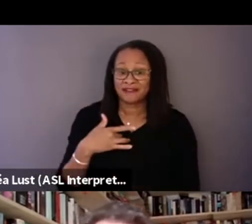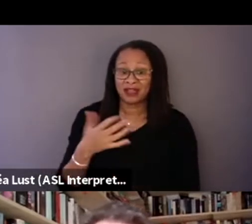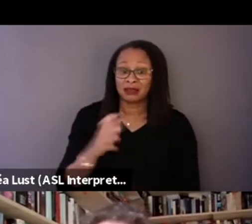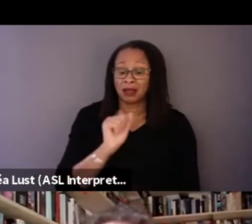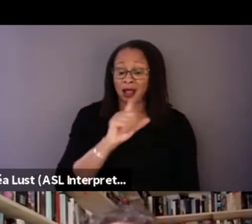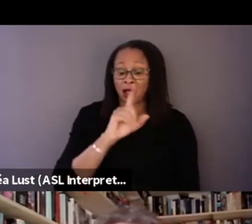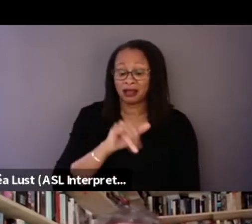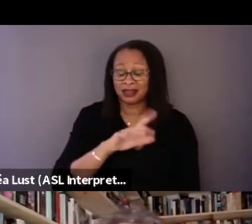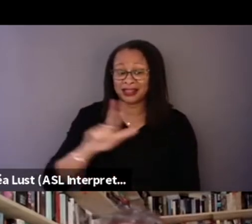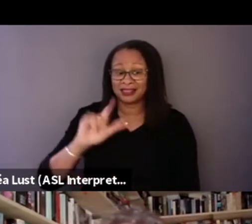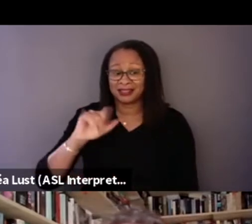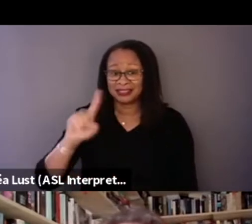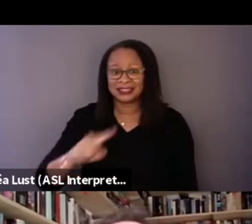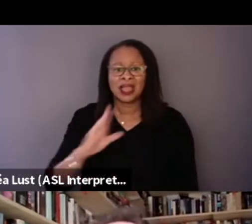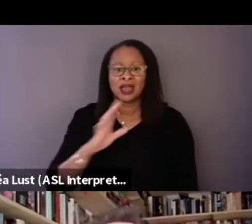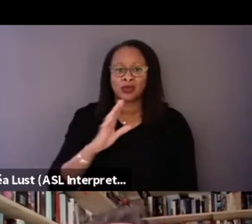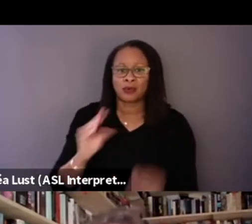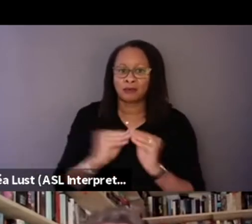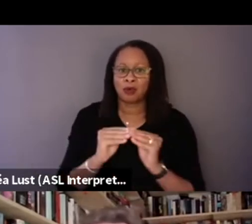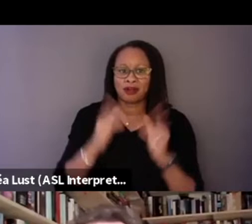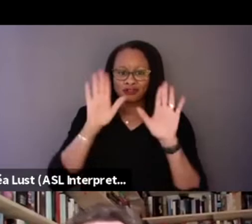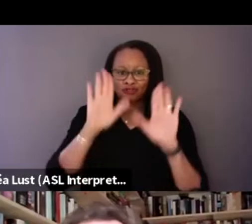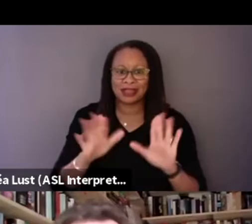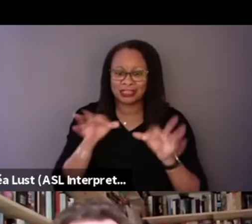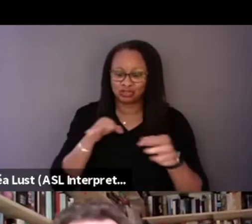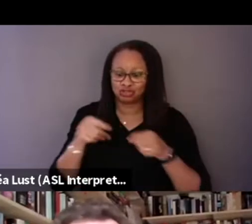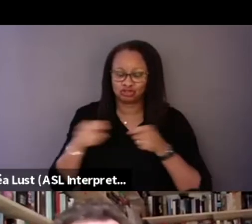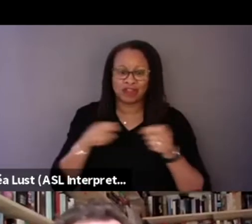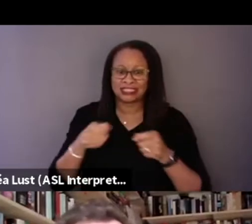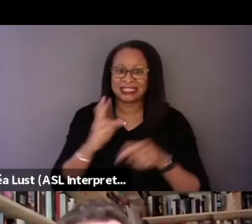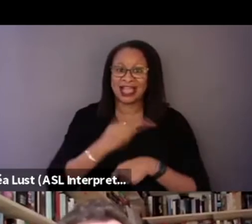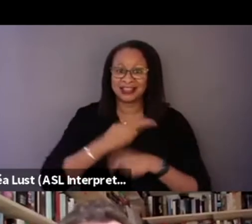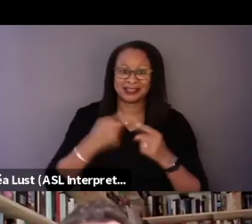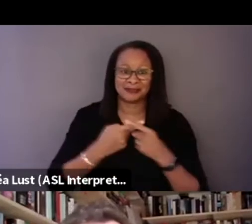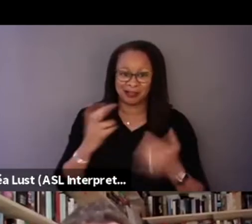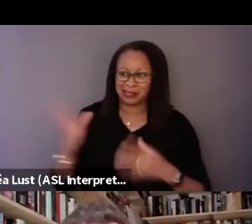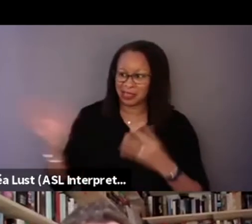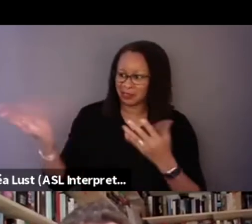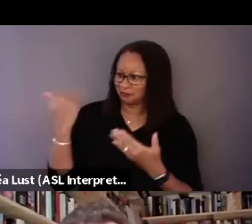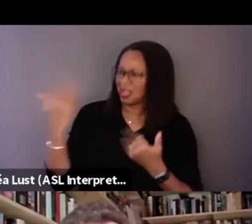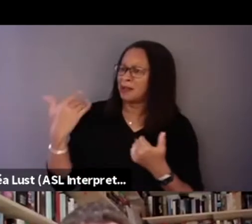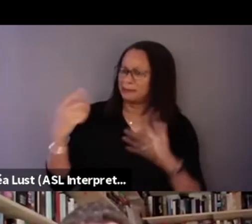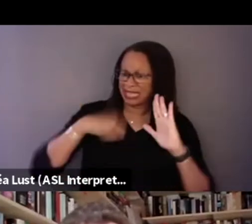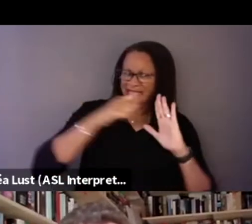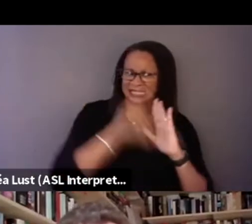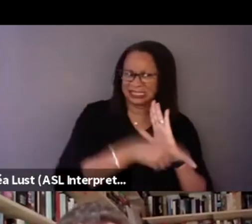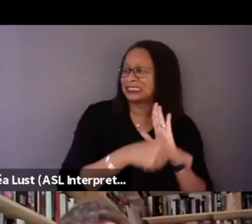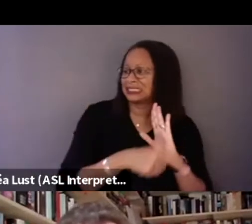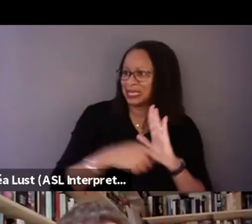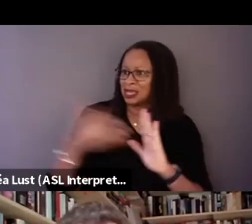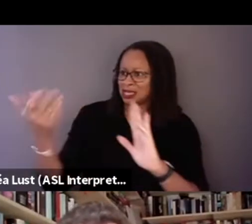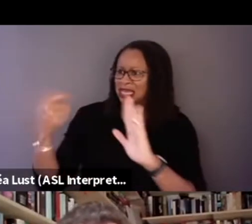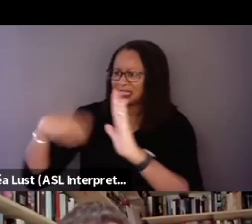directing us around and saying like, yeah, this is a good thing to film or come get this. Or Ady would tell, you know, our cinematographer writer